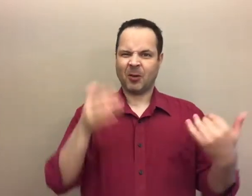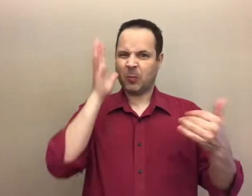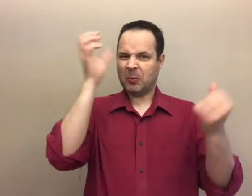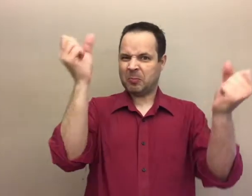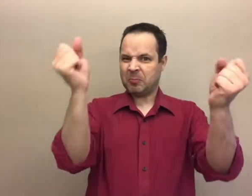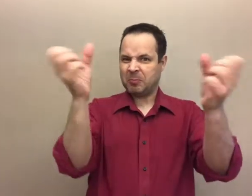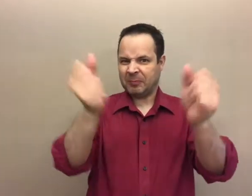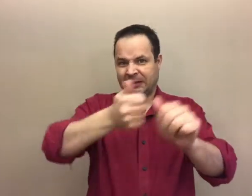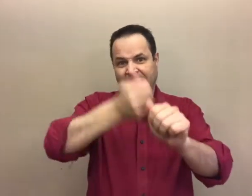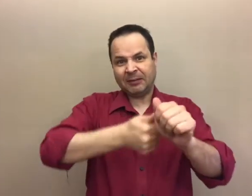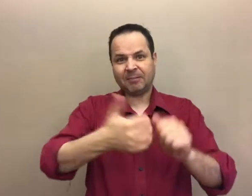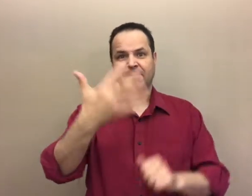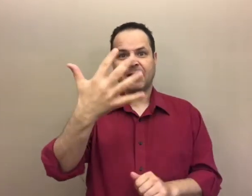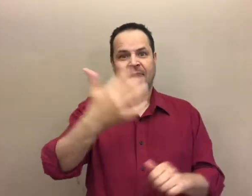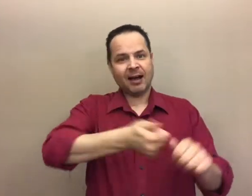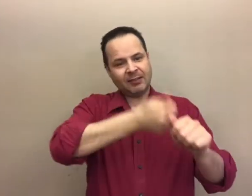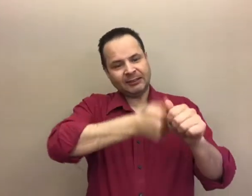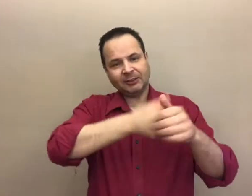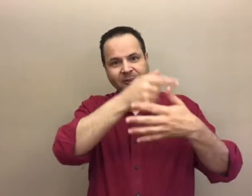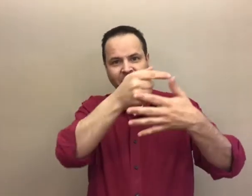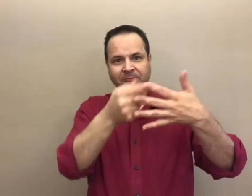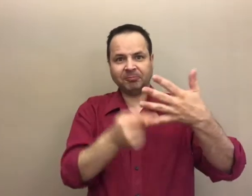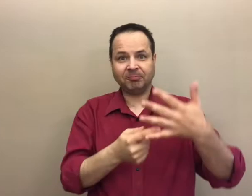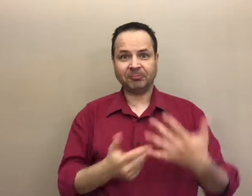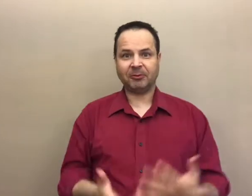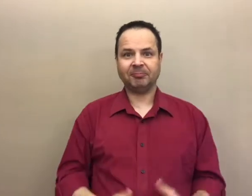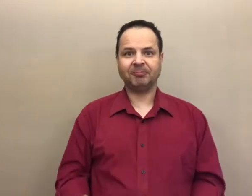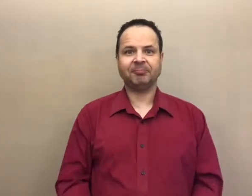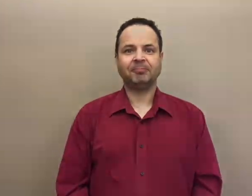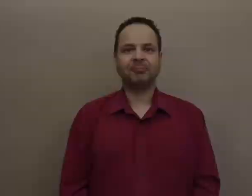I will sign each tip out of all five tooltips for you.